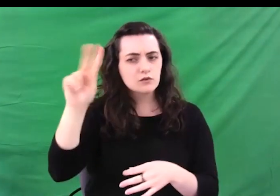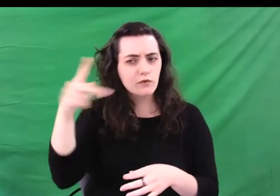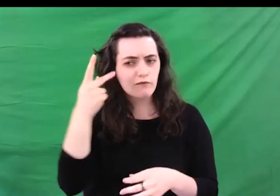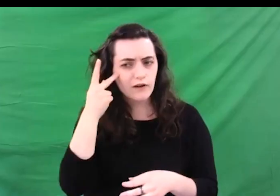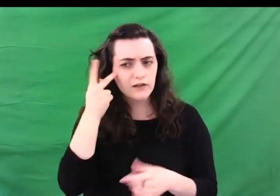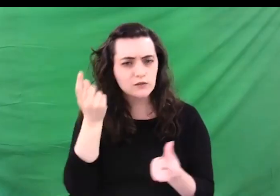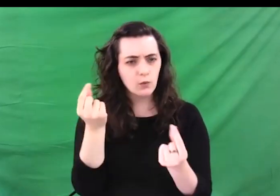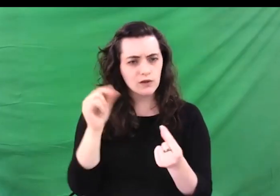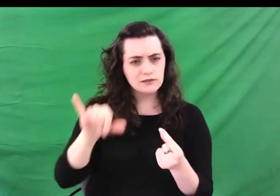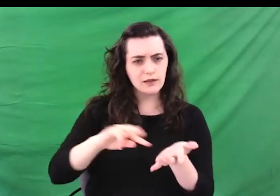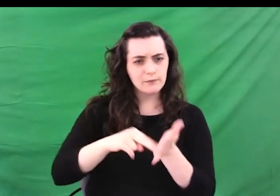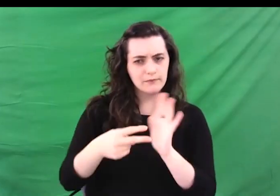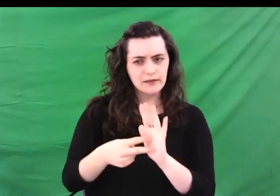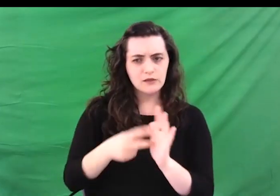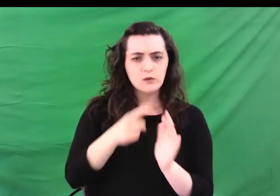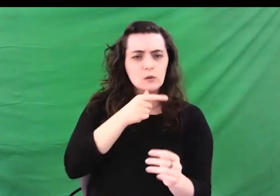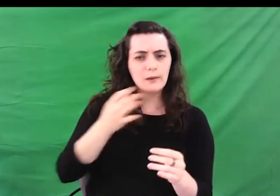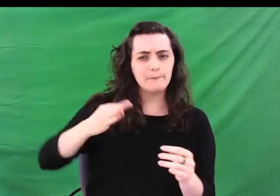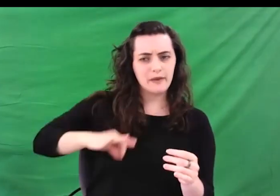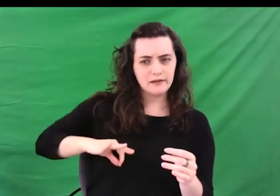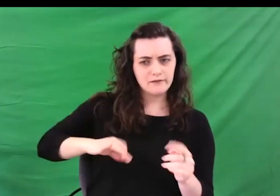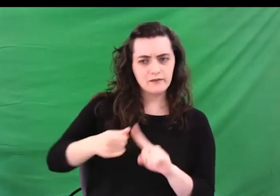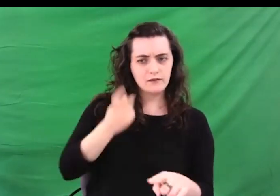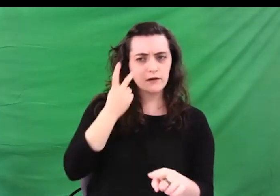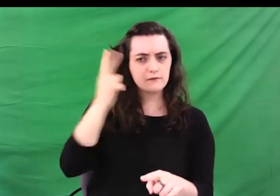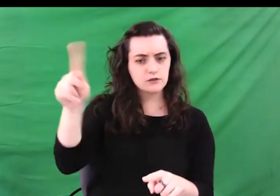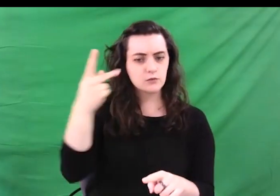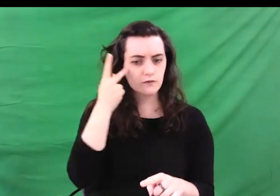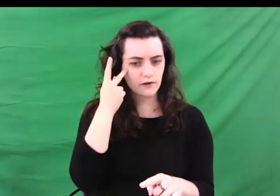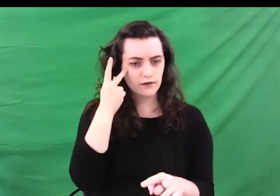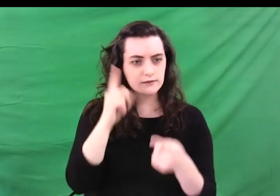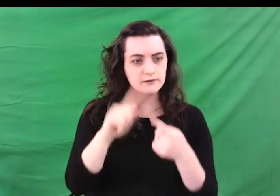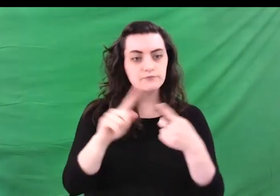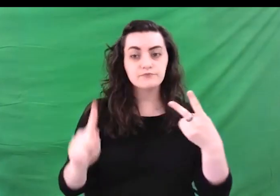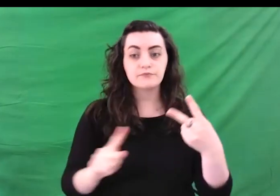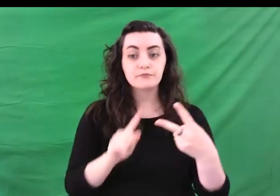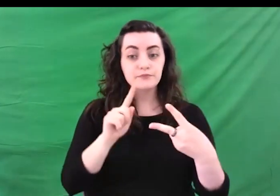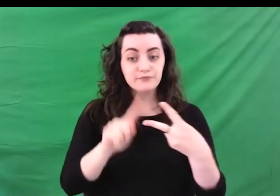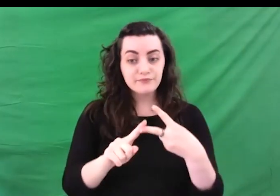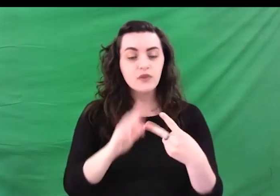and who can benefit from this tool and to list three ways